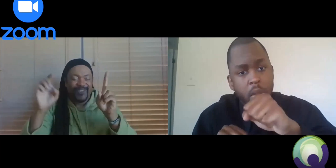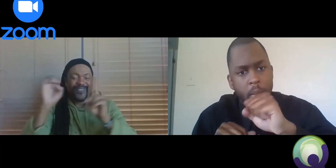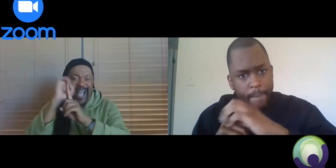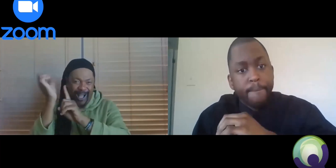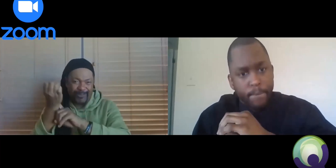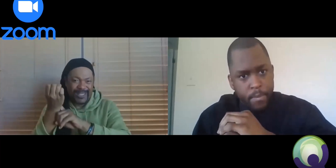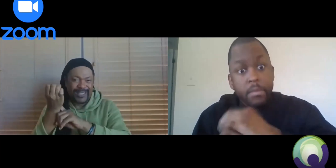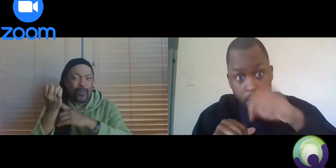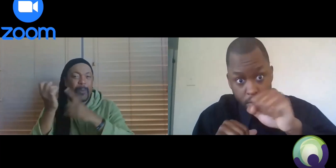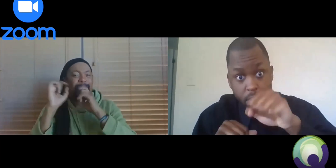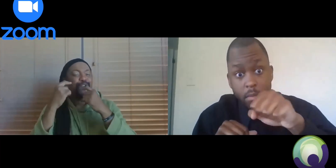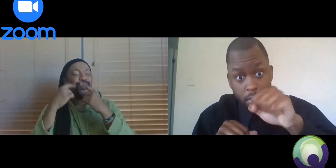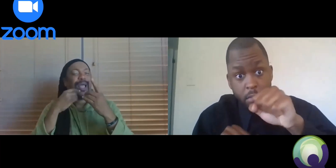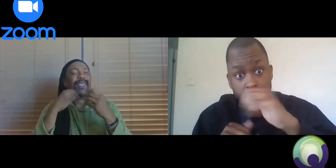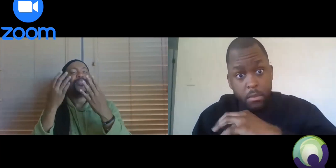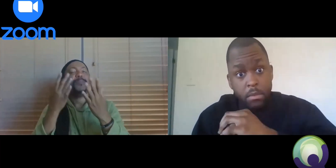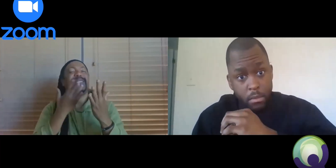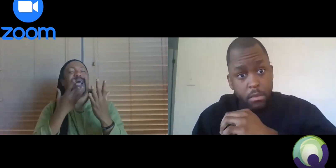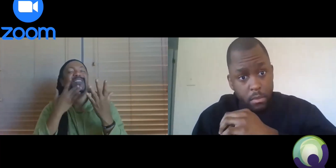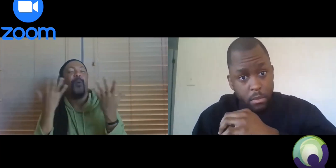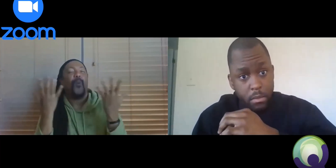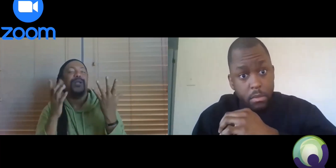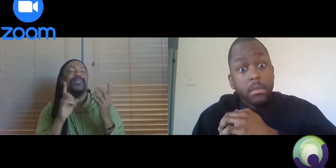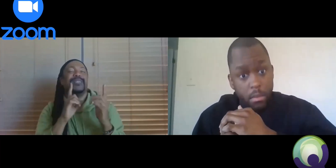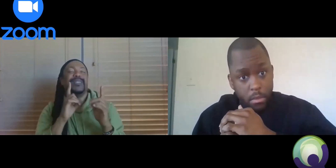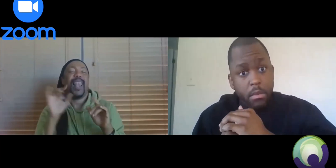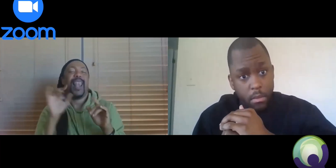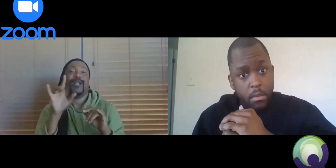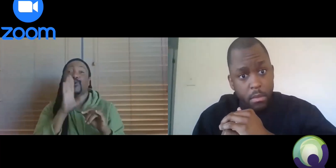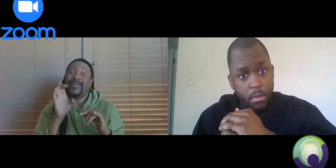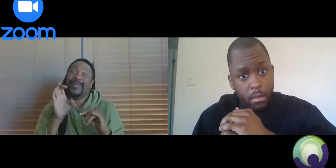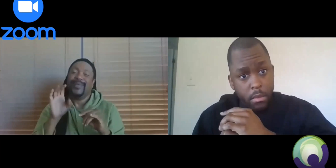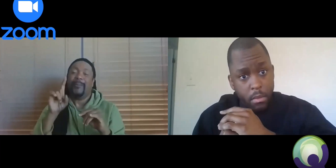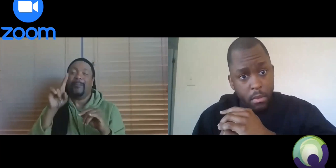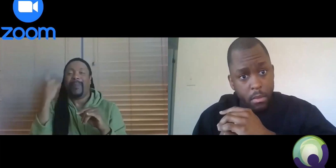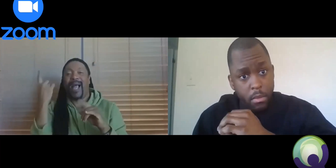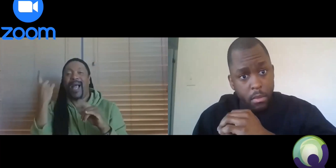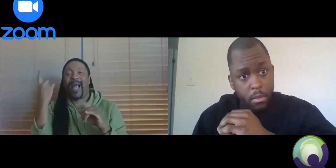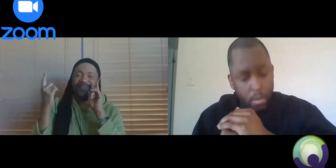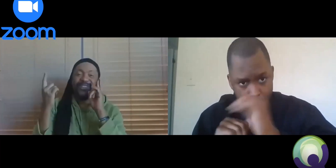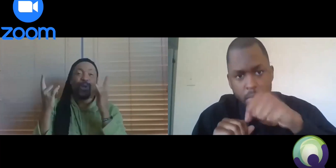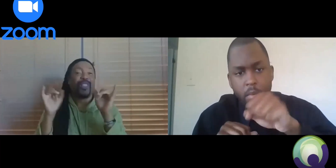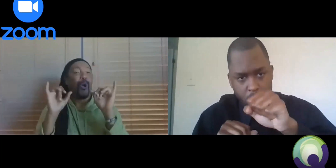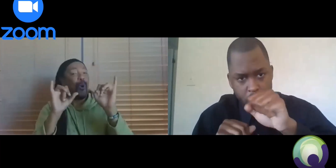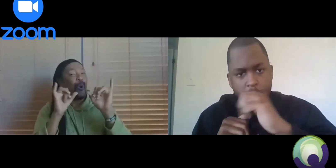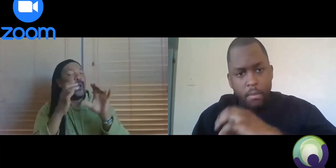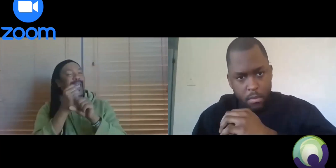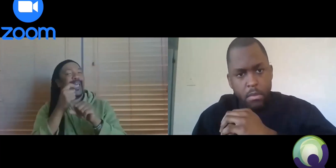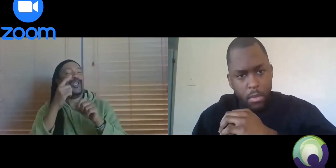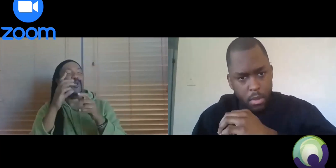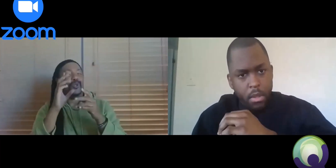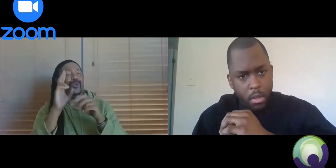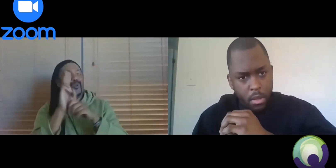is a different environment. I wanted to give them a taste of what it’s like to be Deaf Black. So